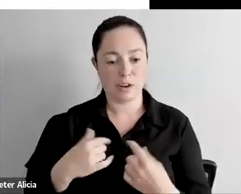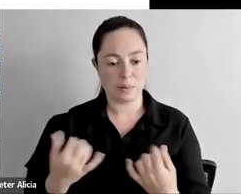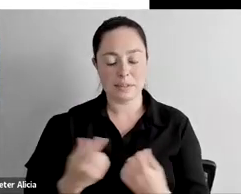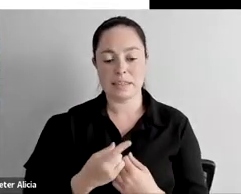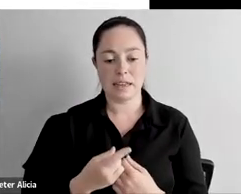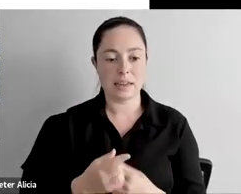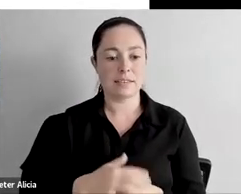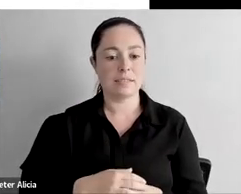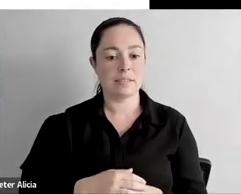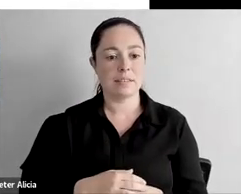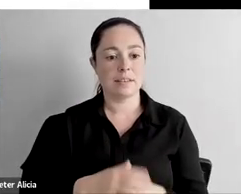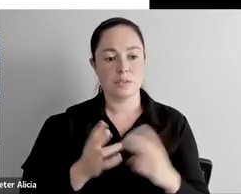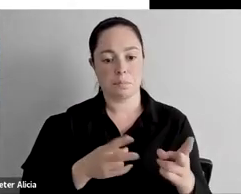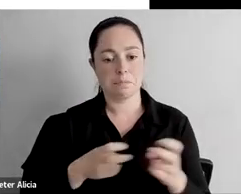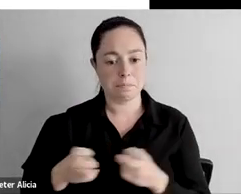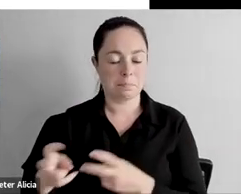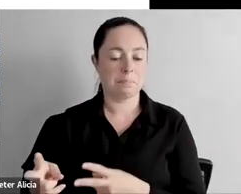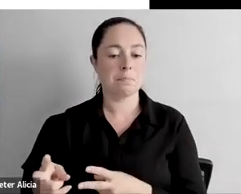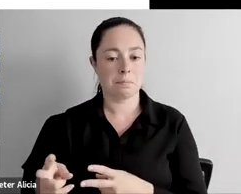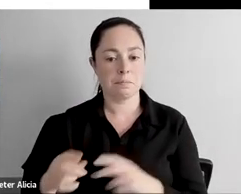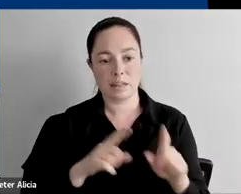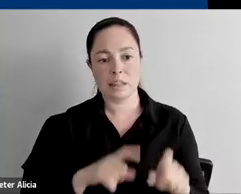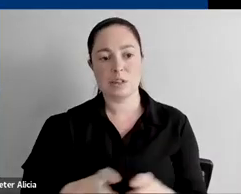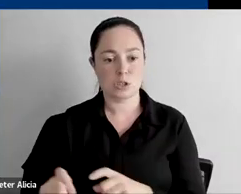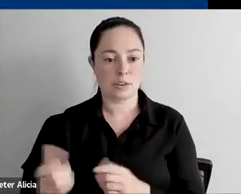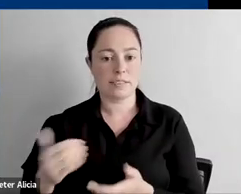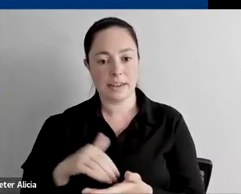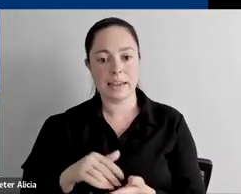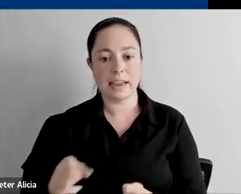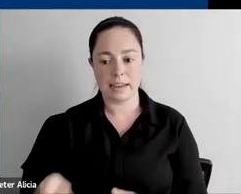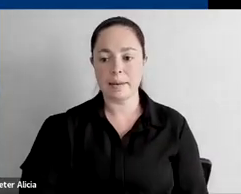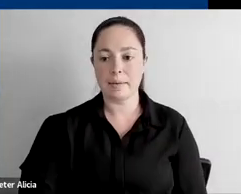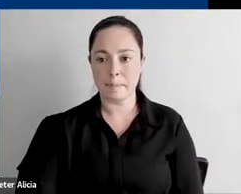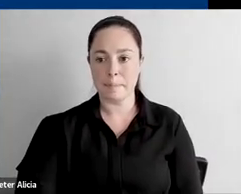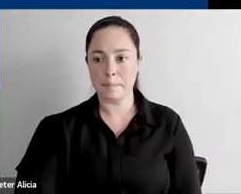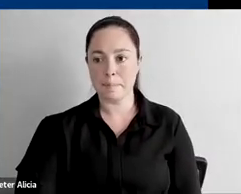to post the post webinar survey again in the chat